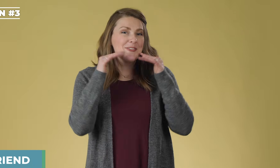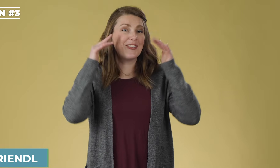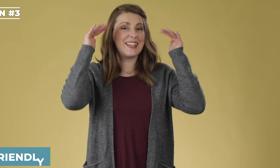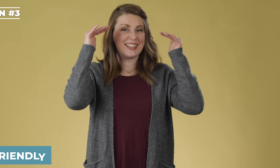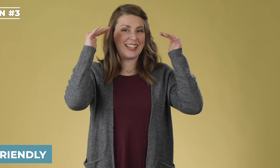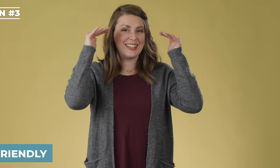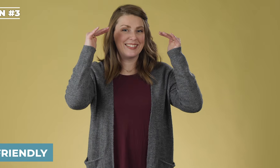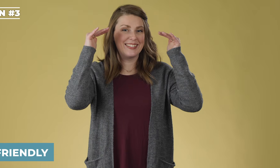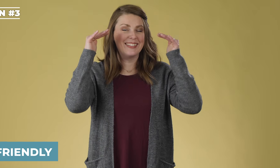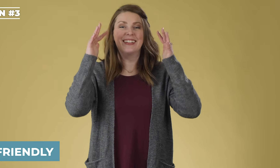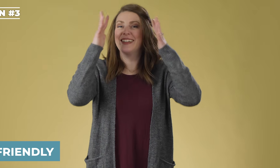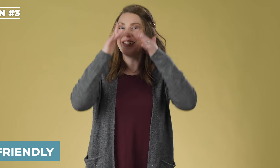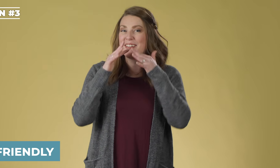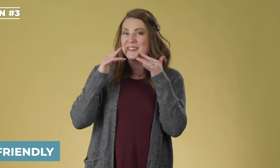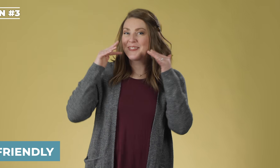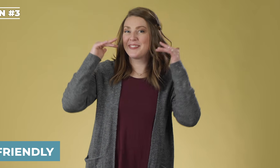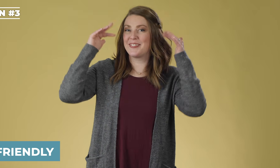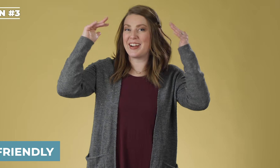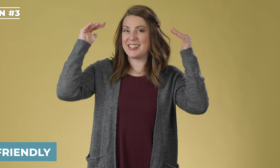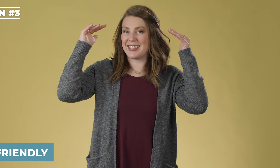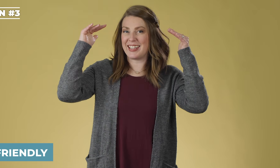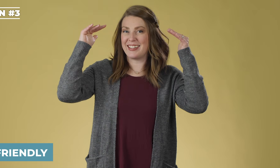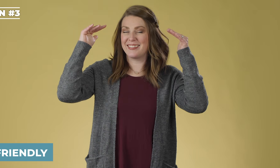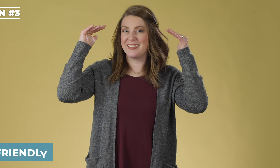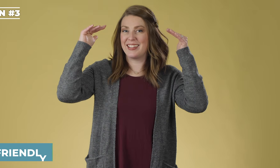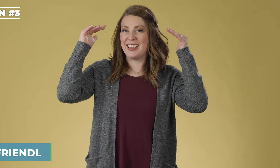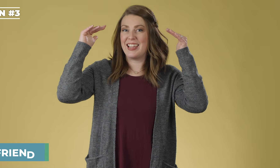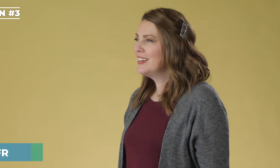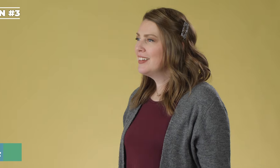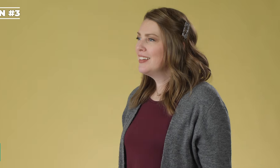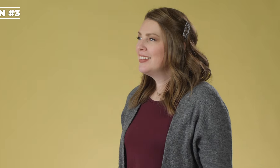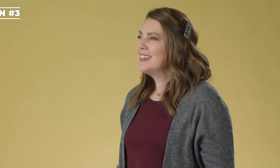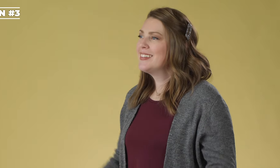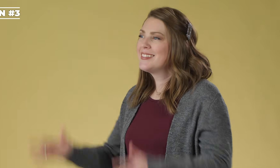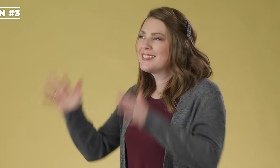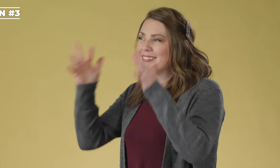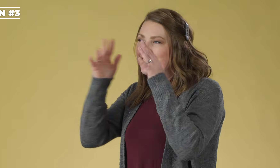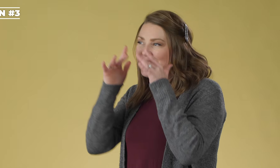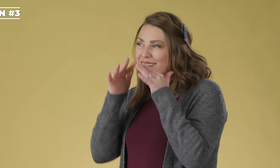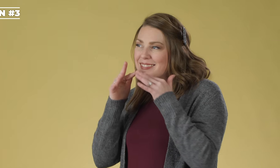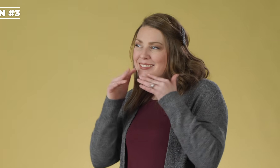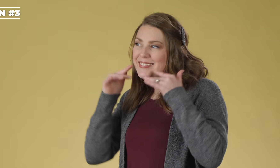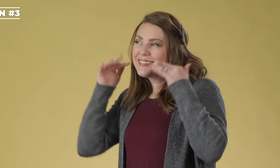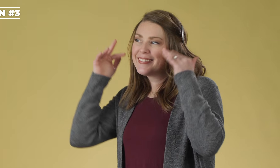Friendly, friendly. It's like the sign smile,